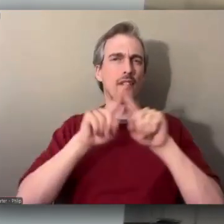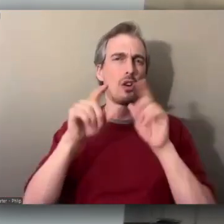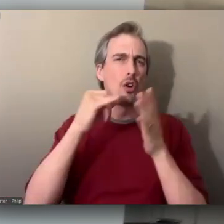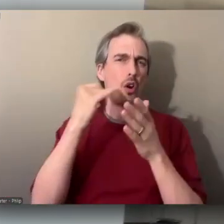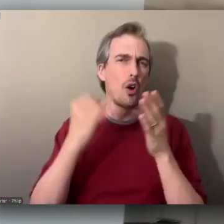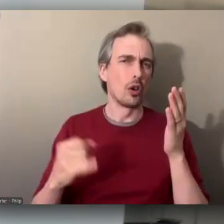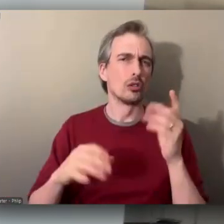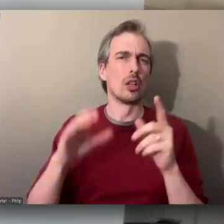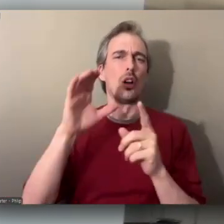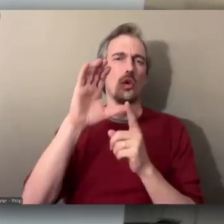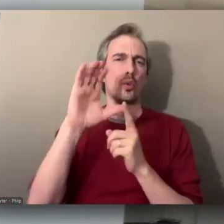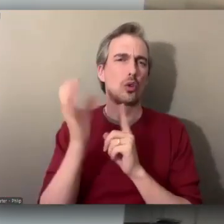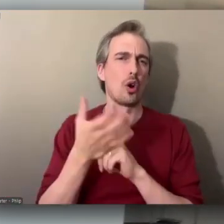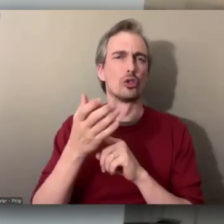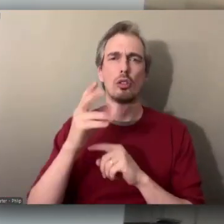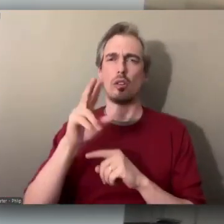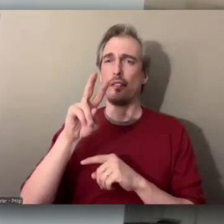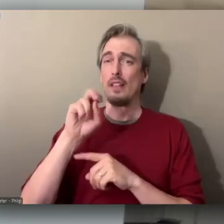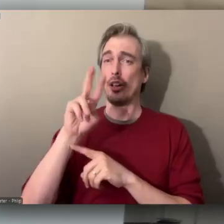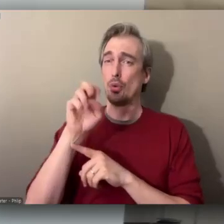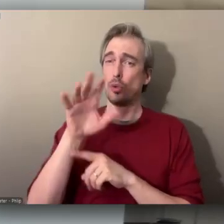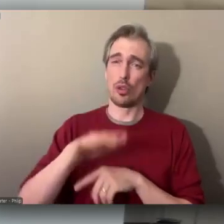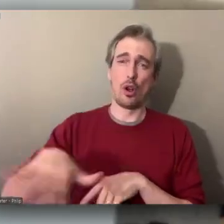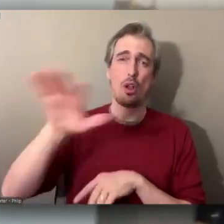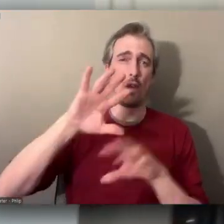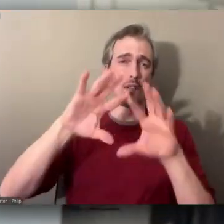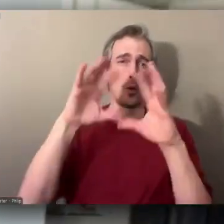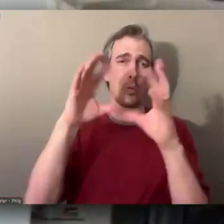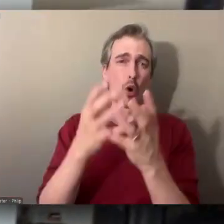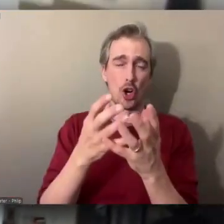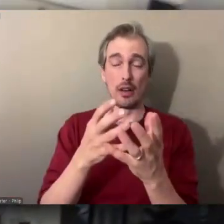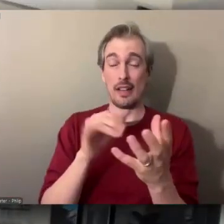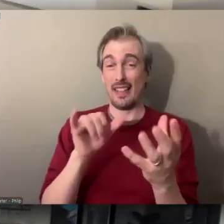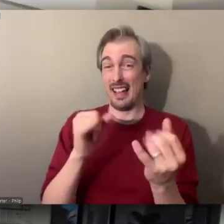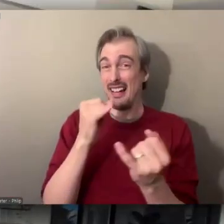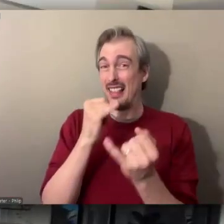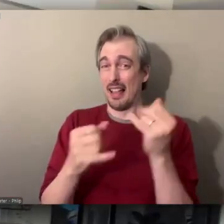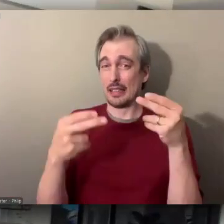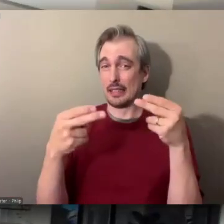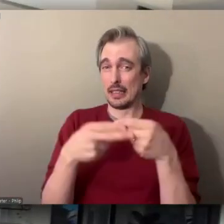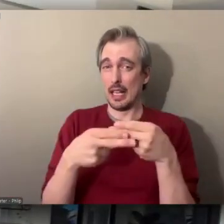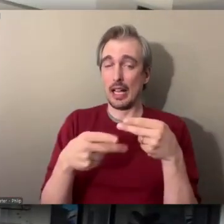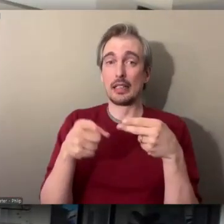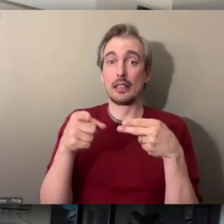this last slide, lower anxiety equals increased conversions, is really the crux of it. Right? I